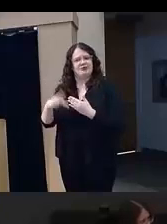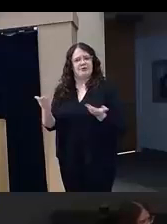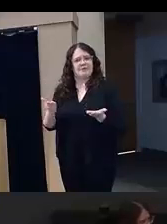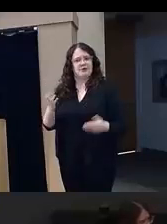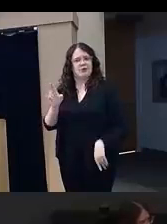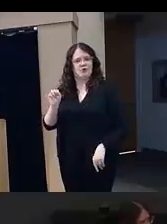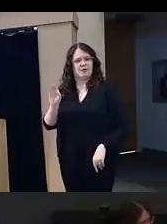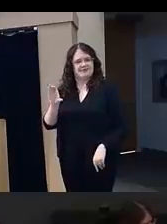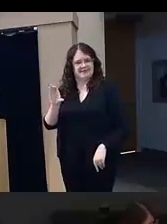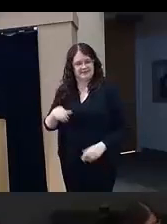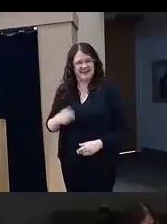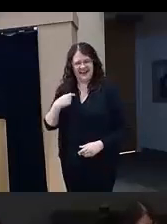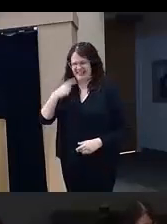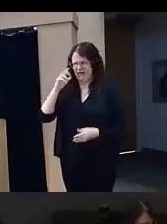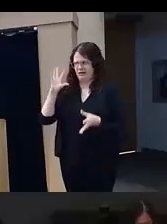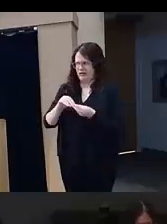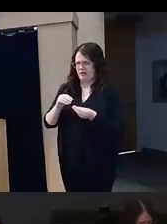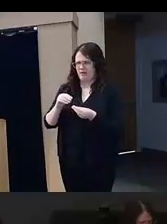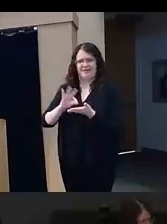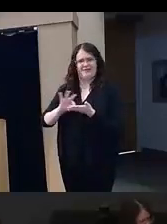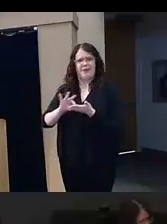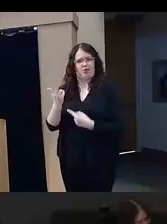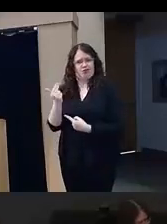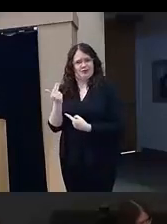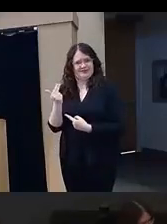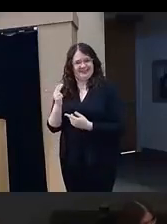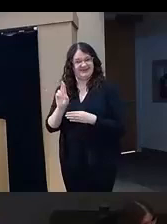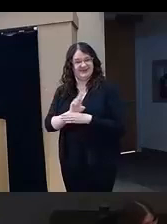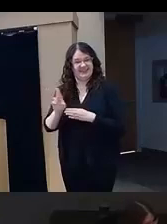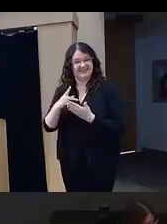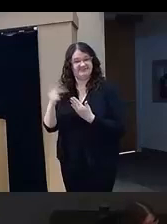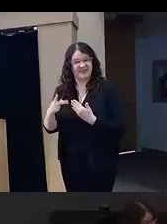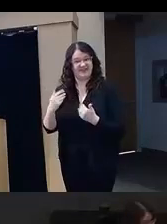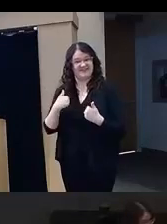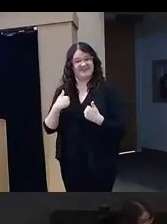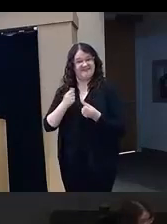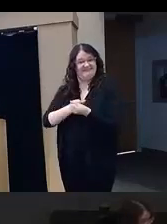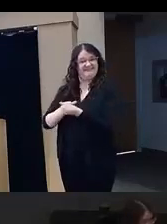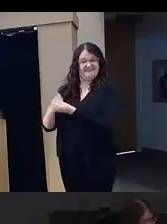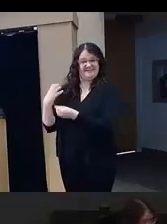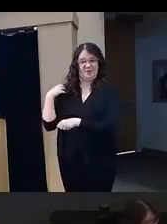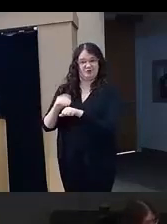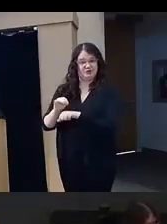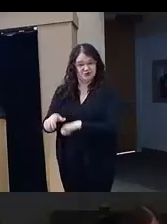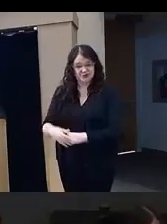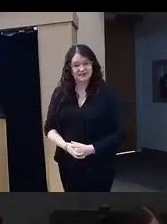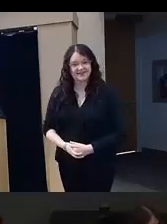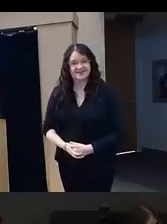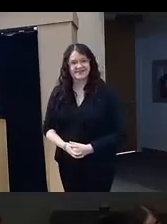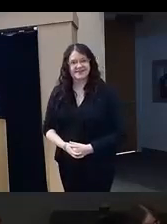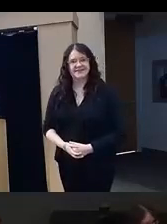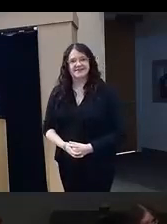like it's counting 13 residency programs but we are right now in the middle of Psychiatry